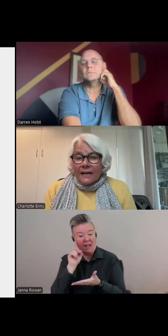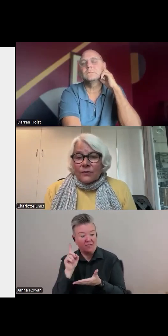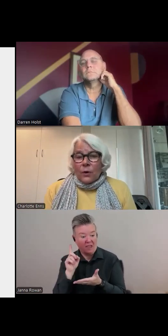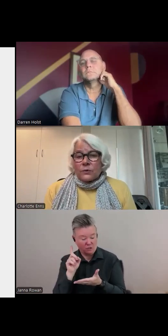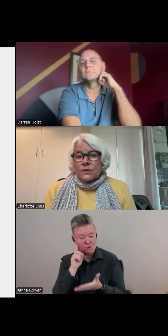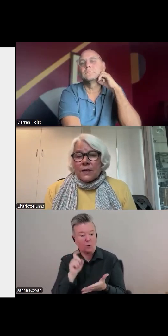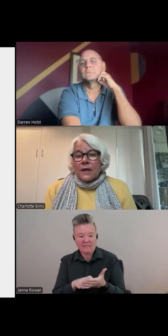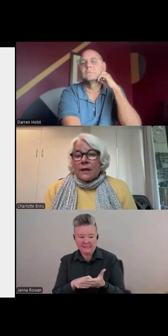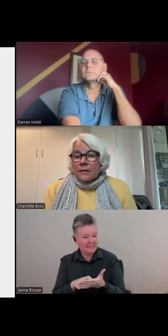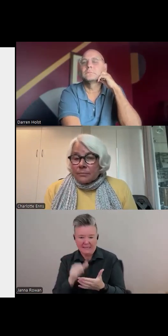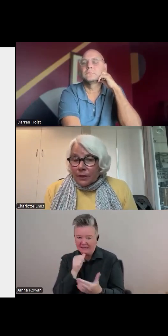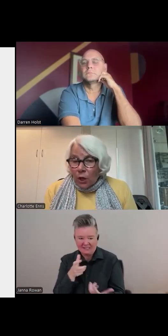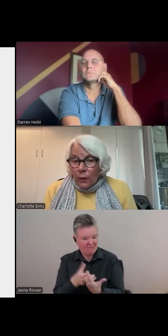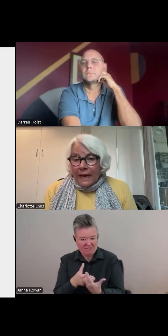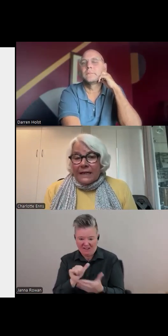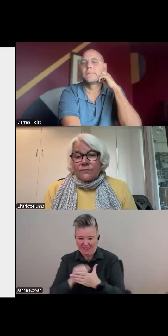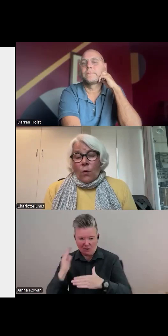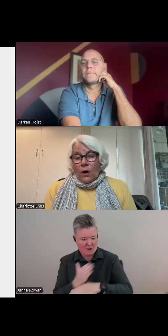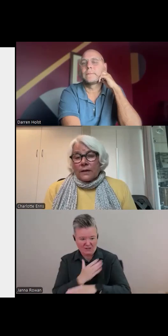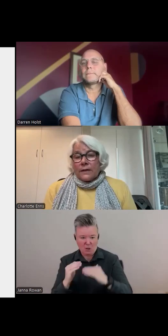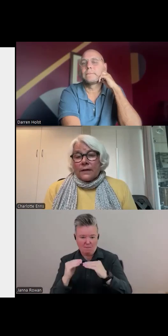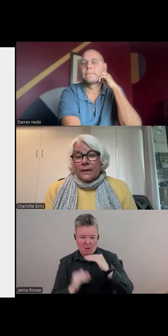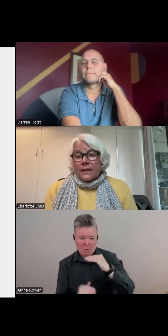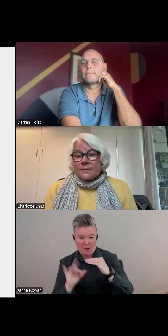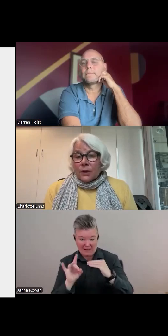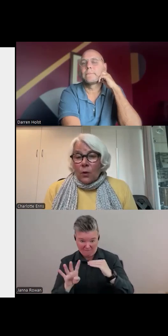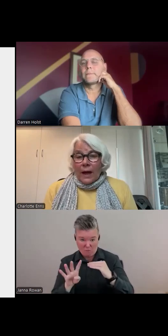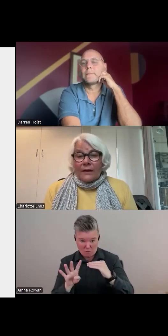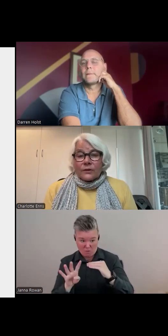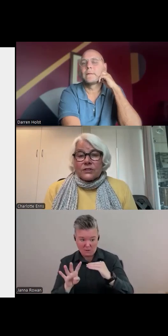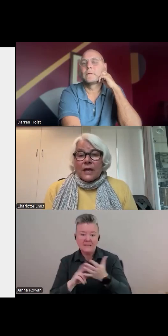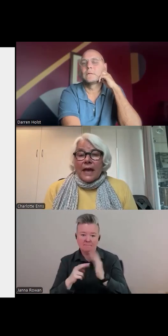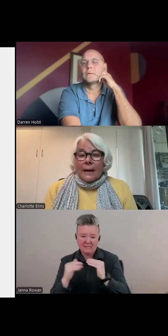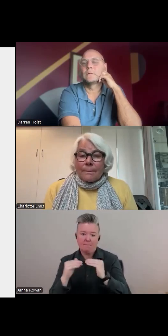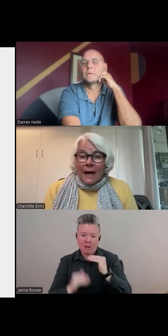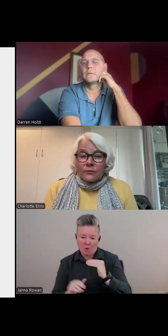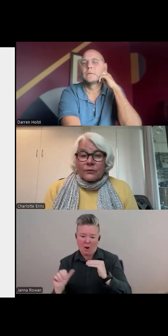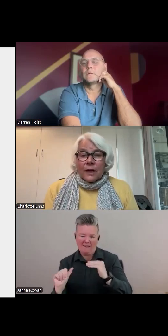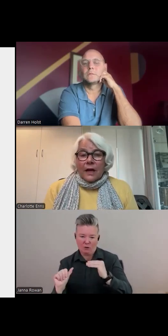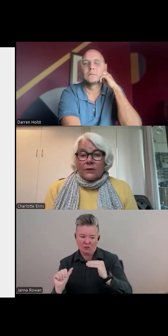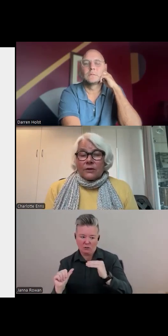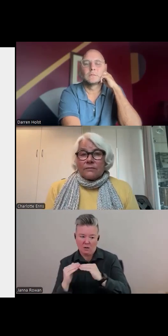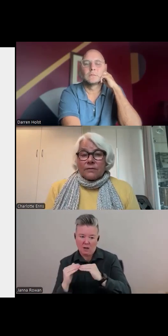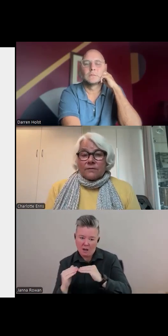that falls outside of those, below 84 is below average